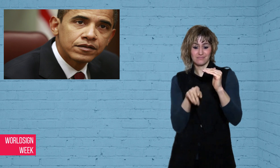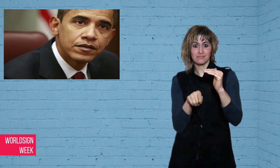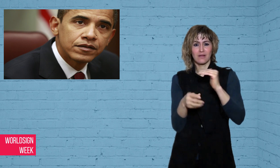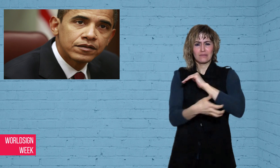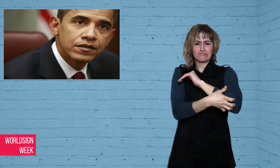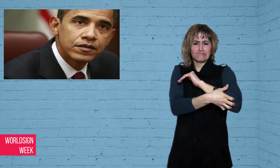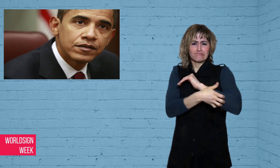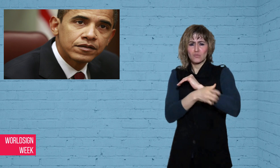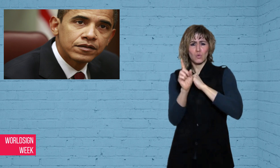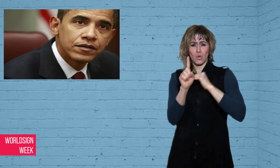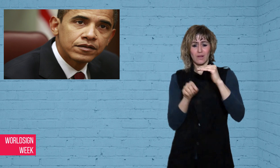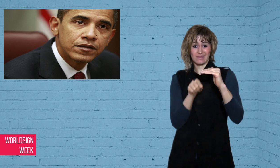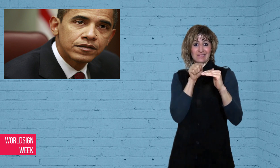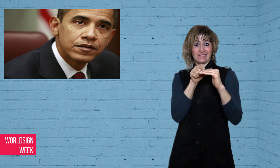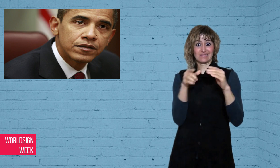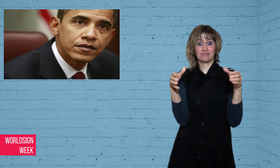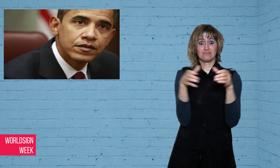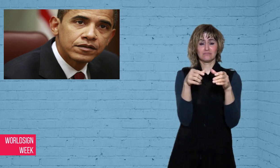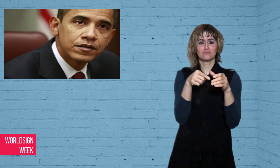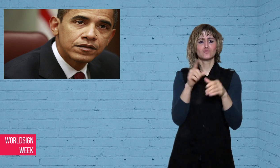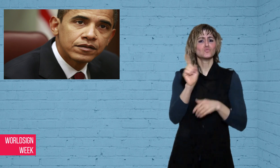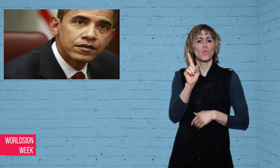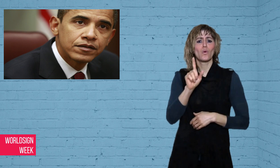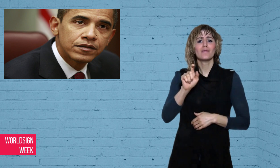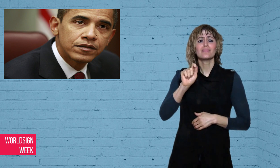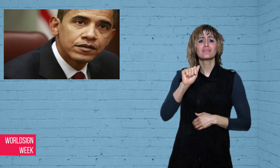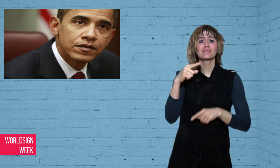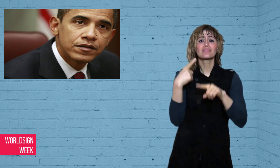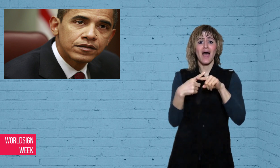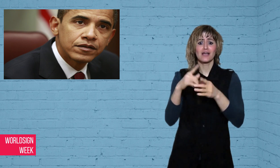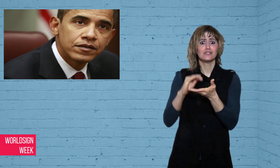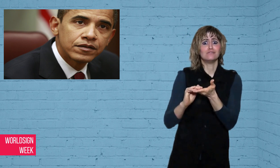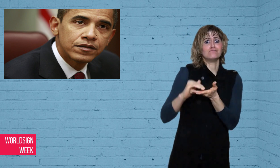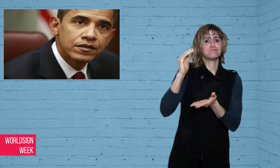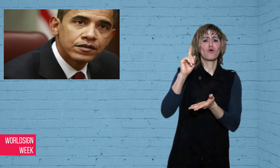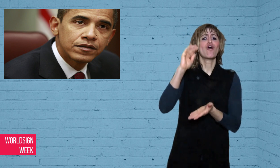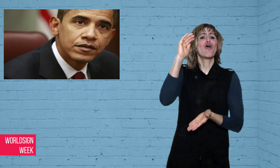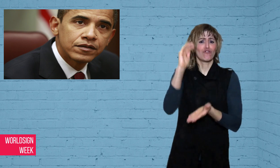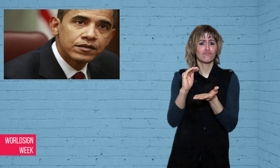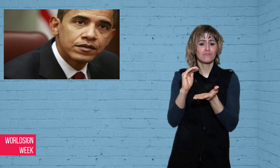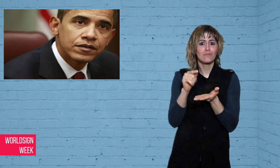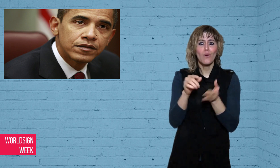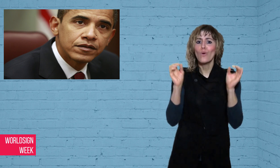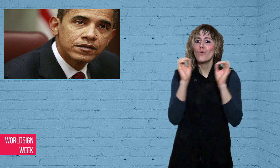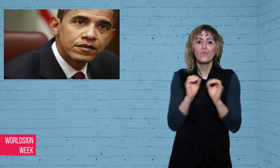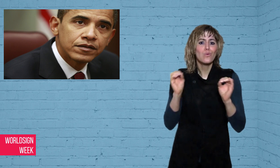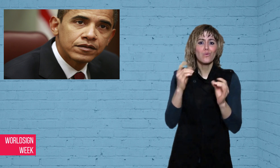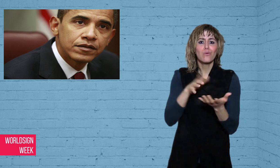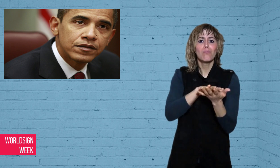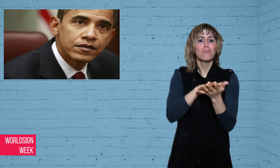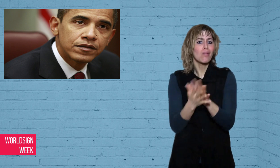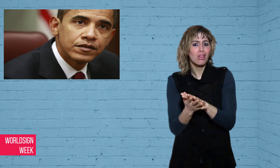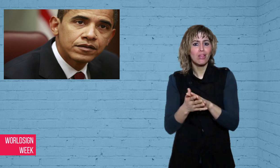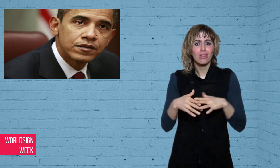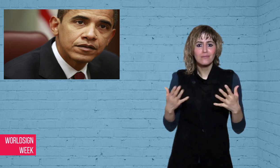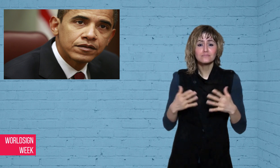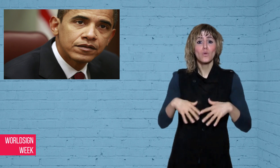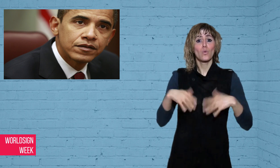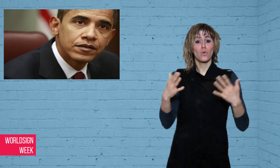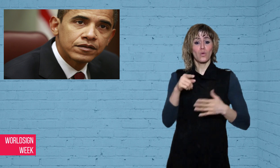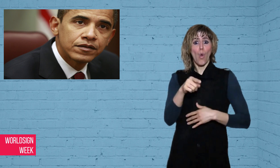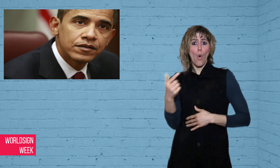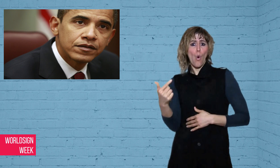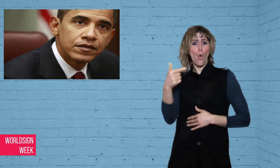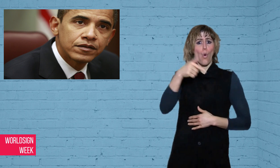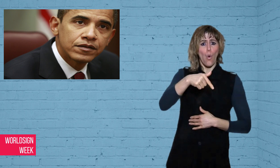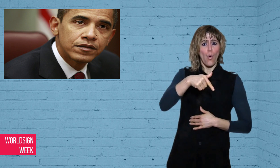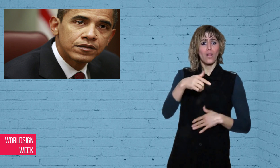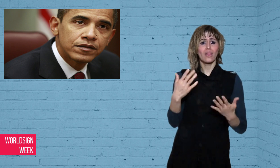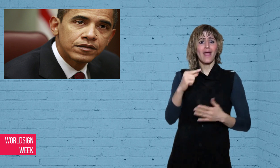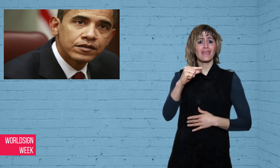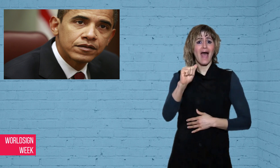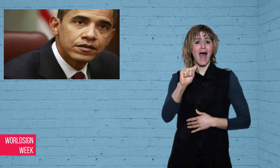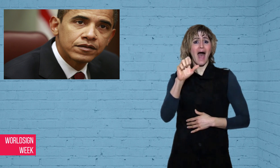remove income tax for poor seniors as some examples.